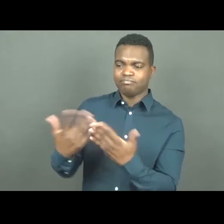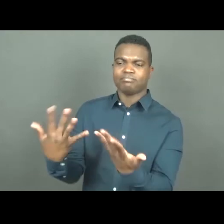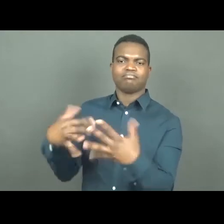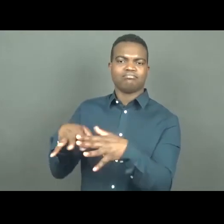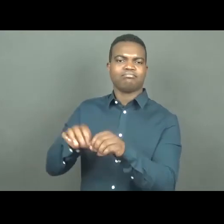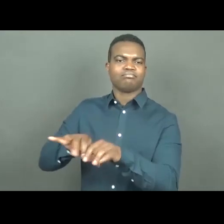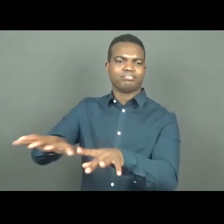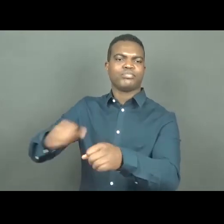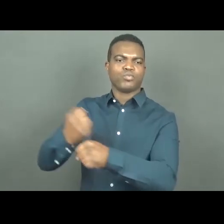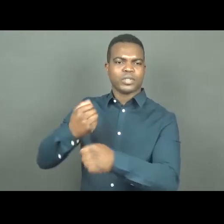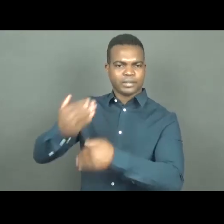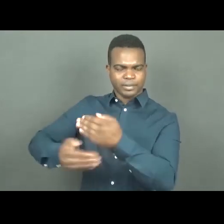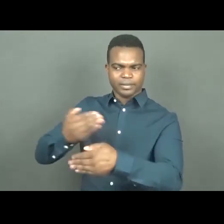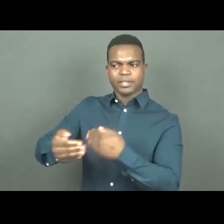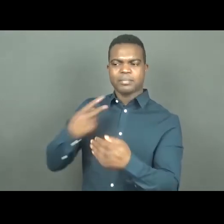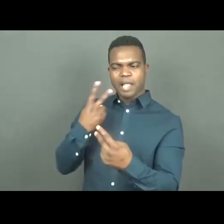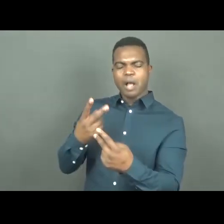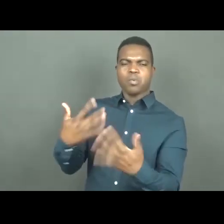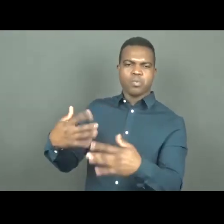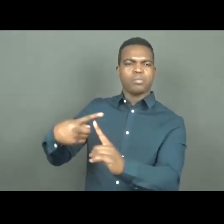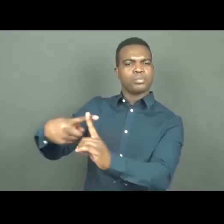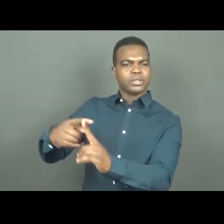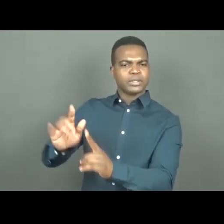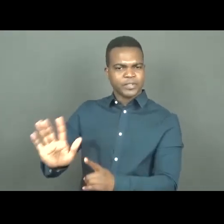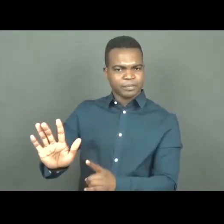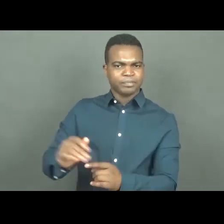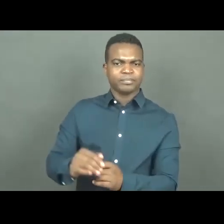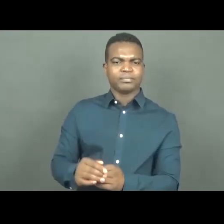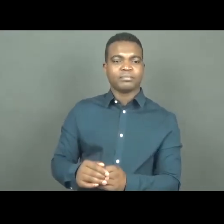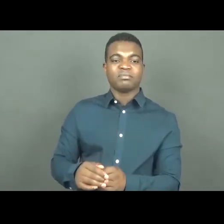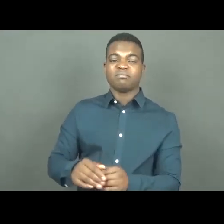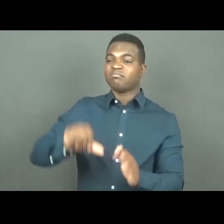And based on some of the attempts I've made to triangulate the marker data with other sorts of